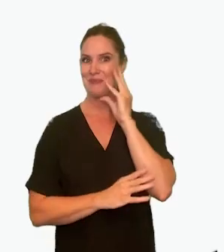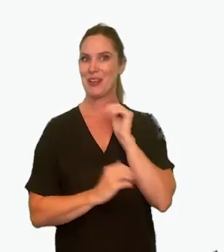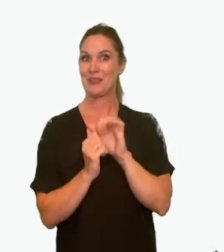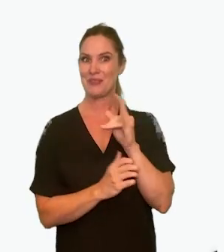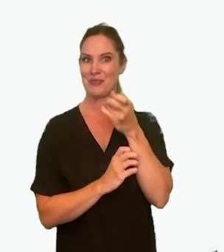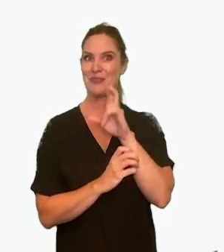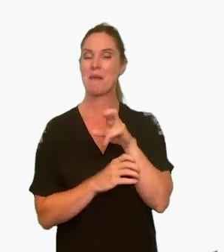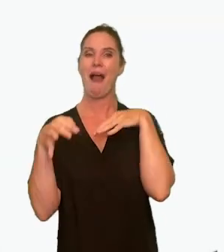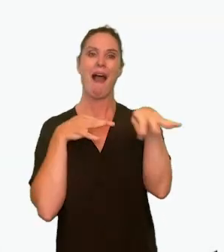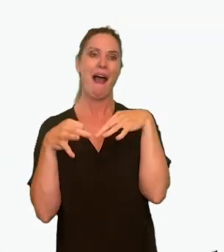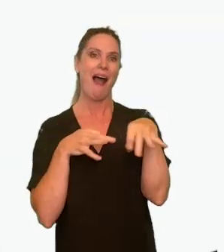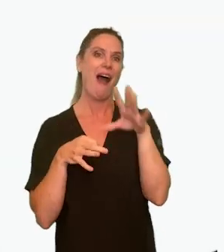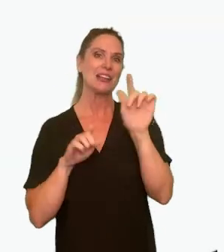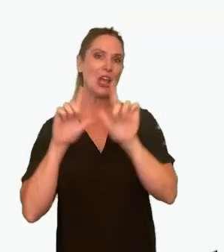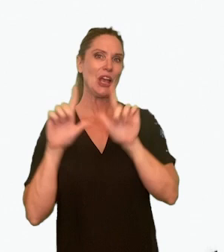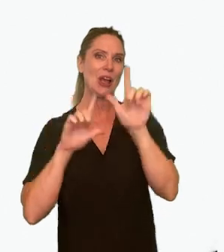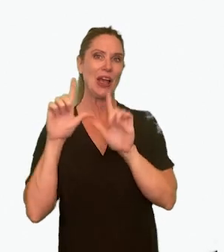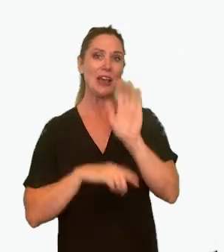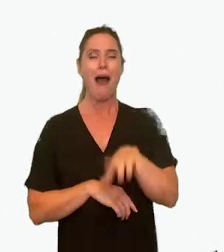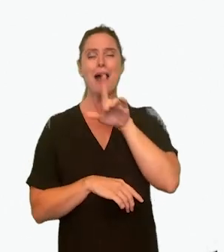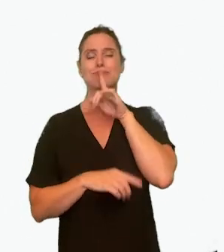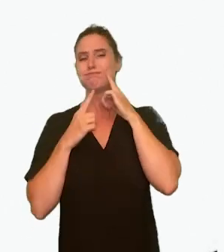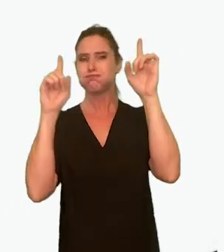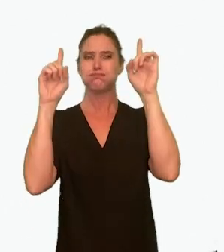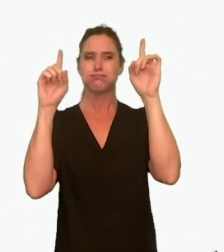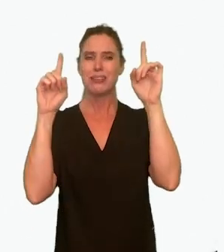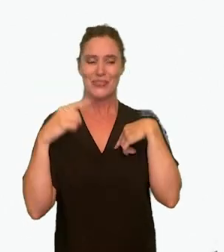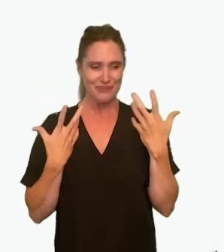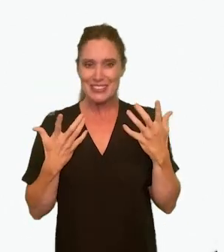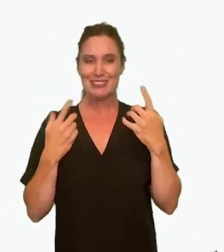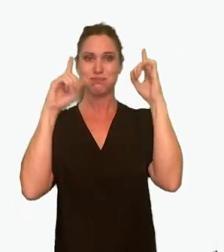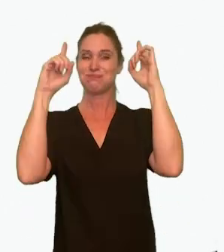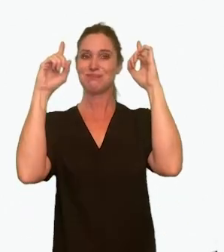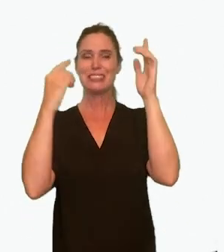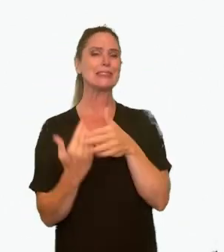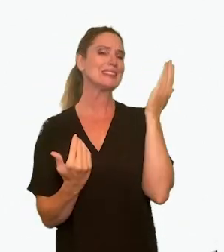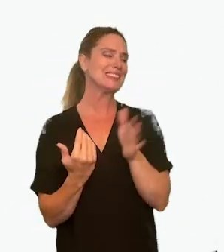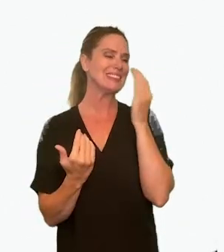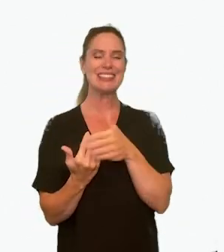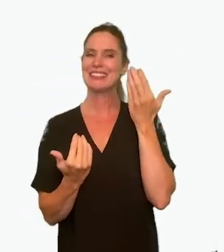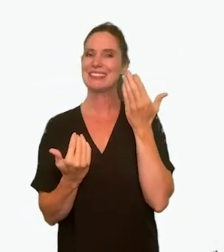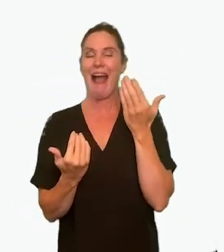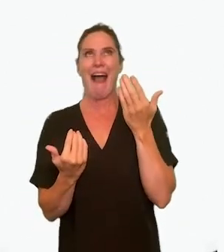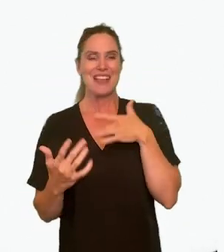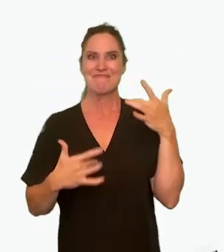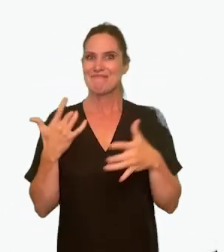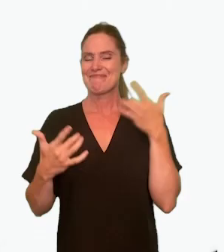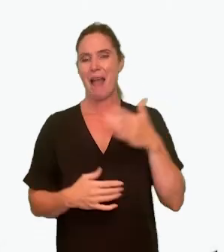Dude, it works! I did it! Easy-peasy. Oh, this makes me so happy! I haven't been able to do this for years.